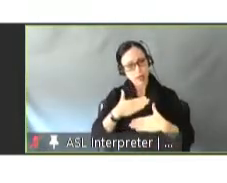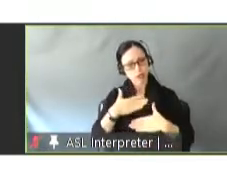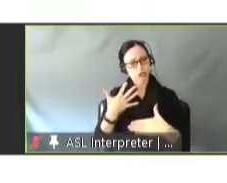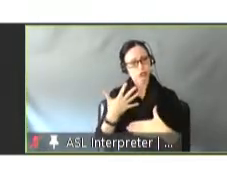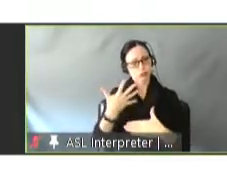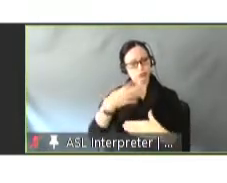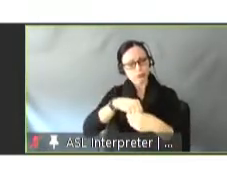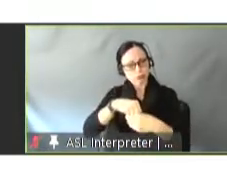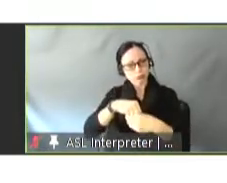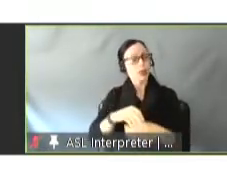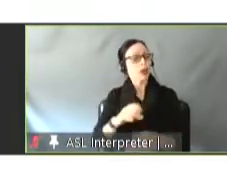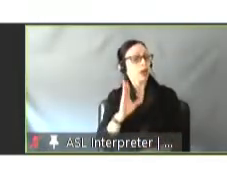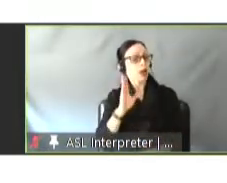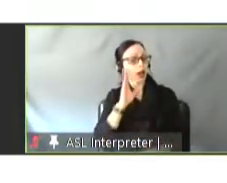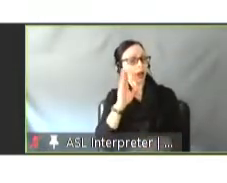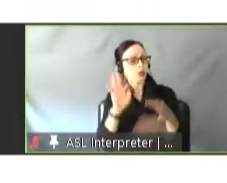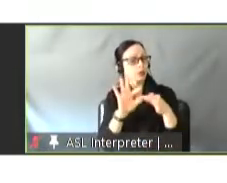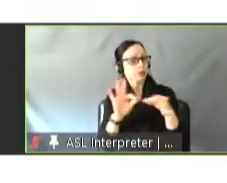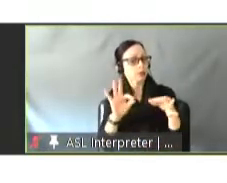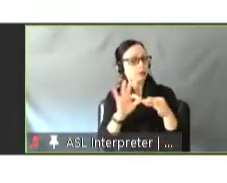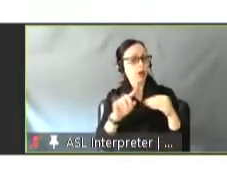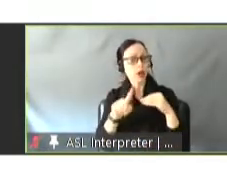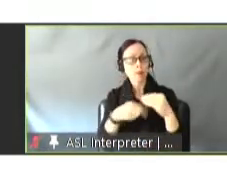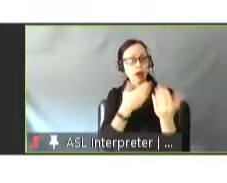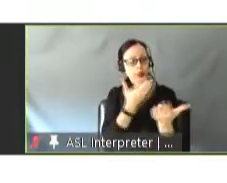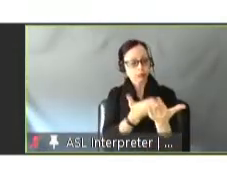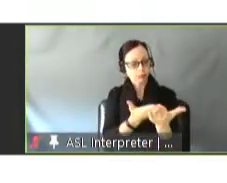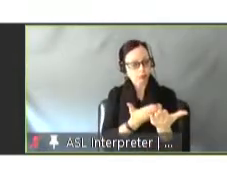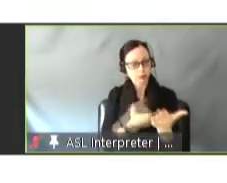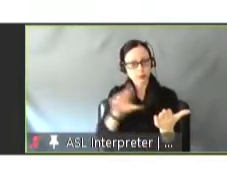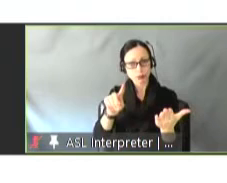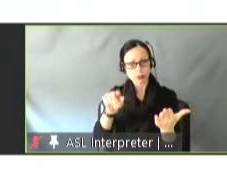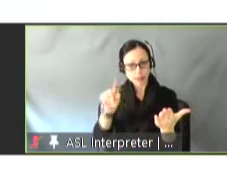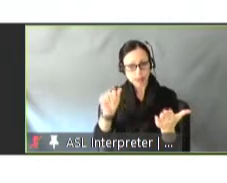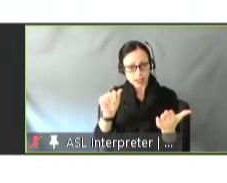I'm going to talk a little bit about the data that we do have. I'll be limited around correlates of